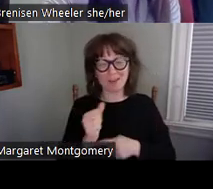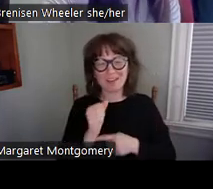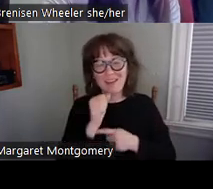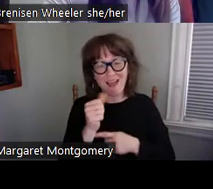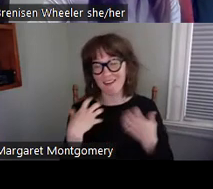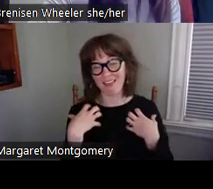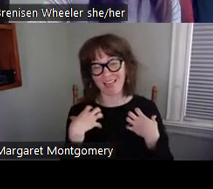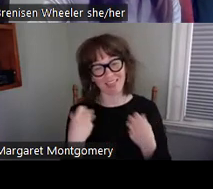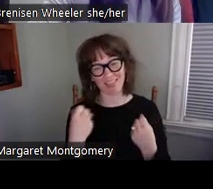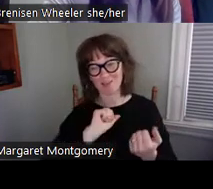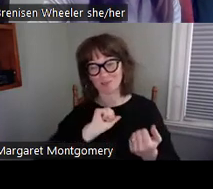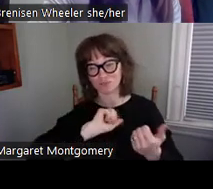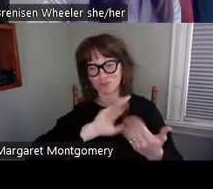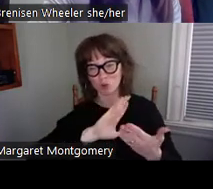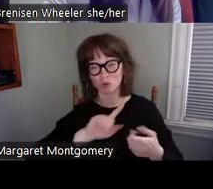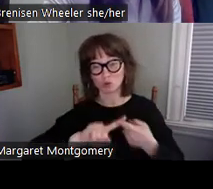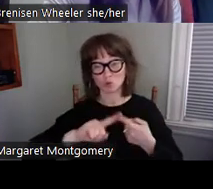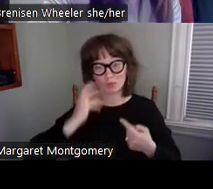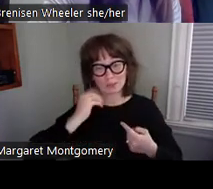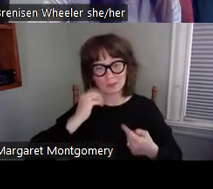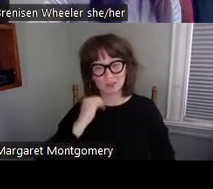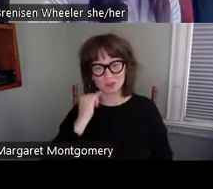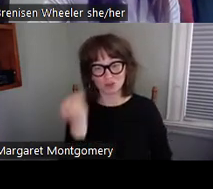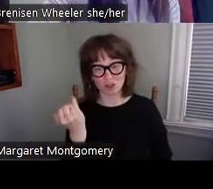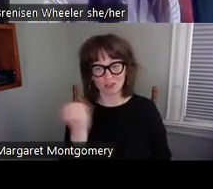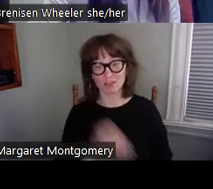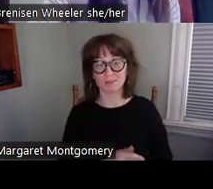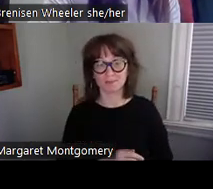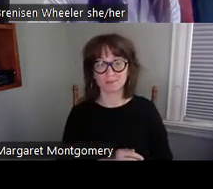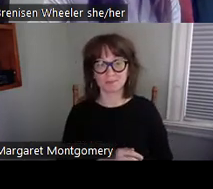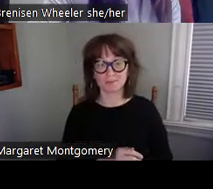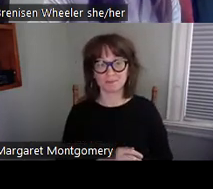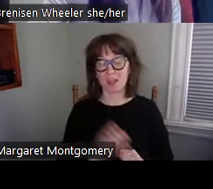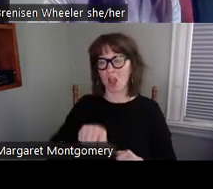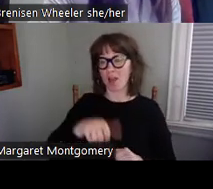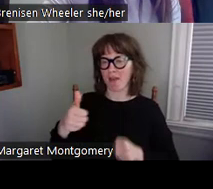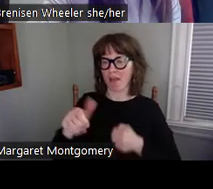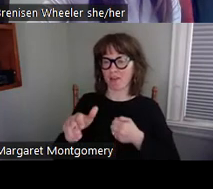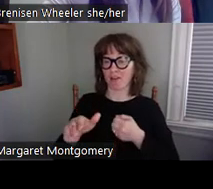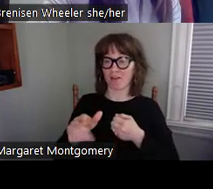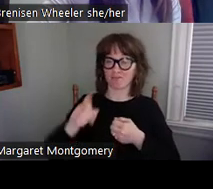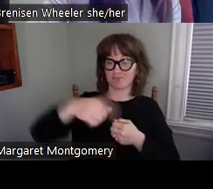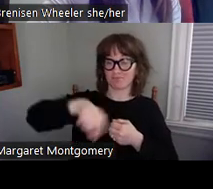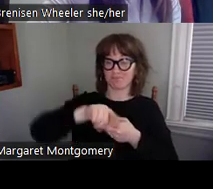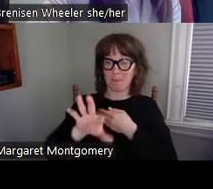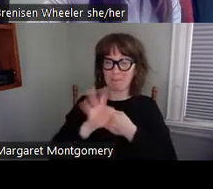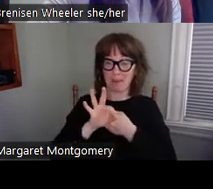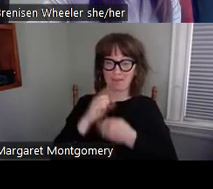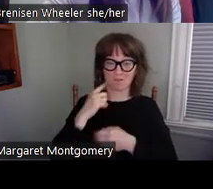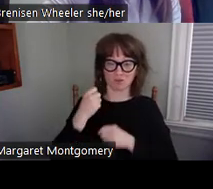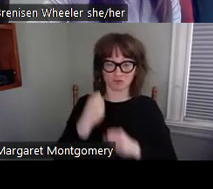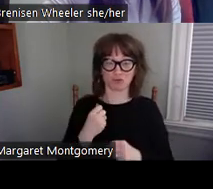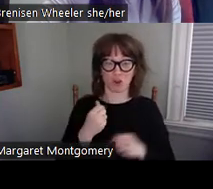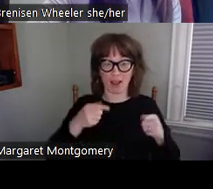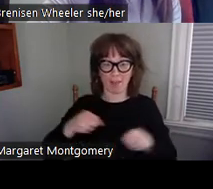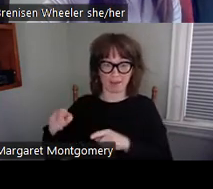12:34:03 And then the other one that people said with so example strategic intensity is,